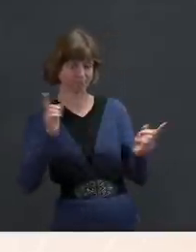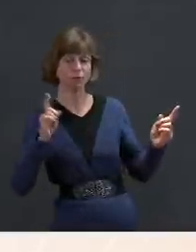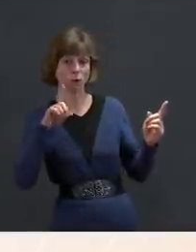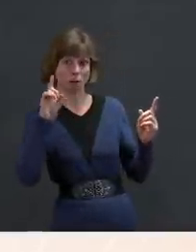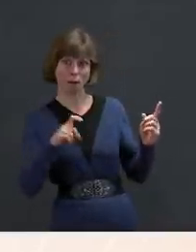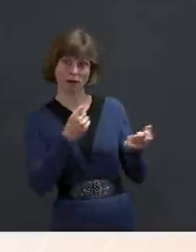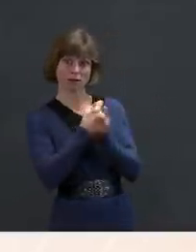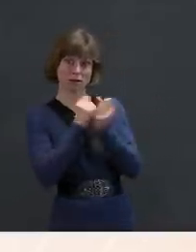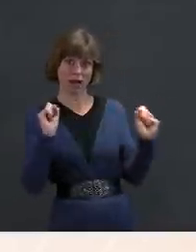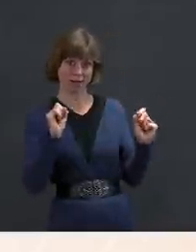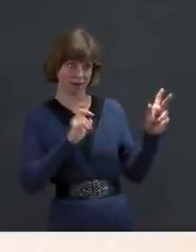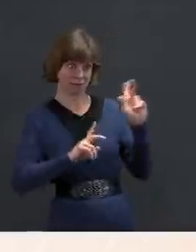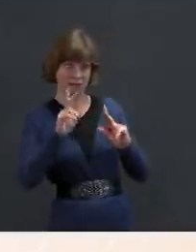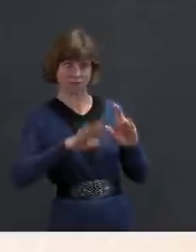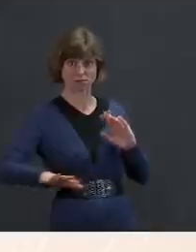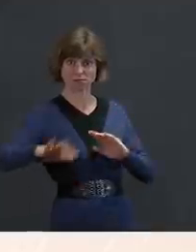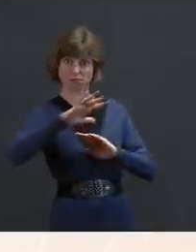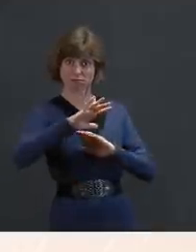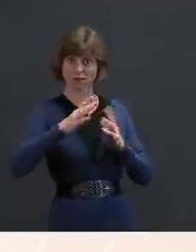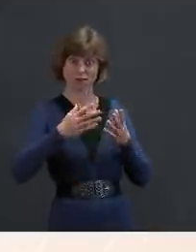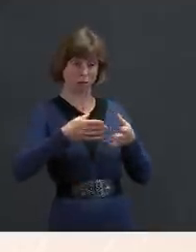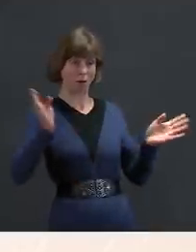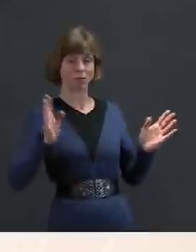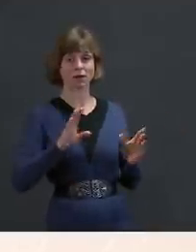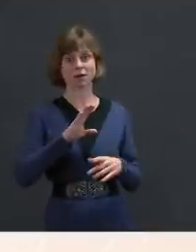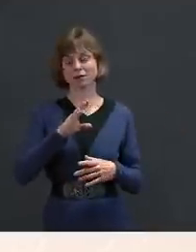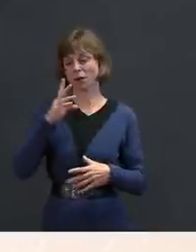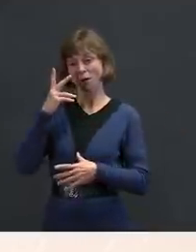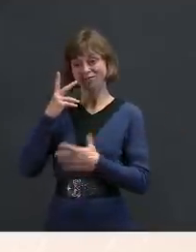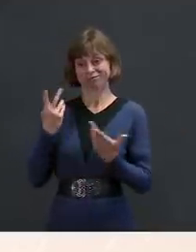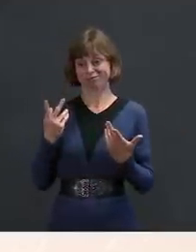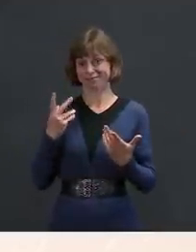including the safety of the individuals who arrive at our border.